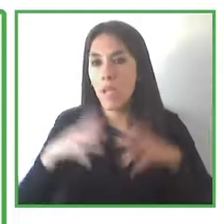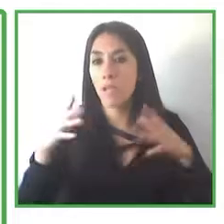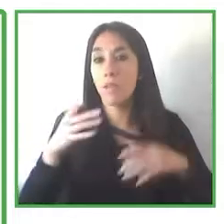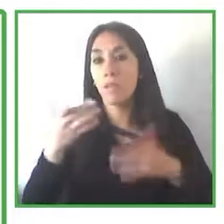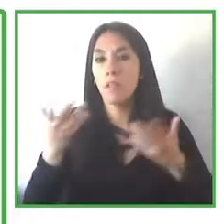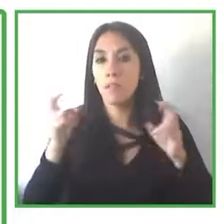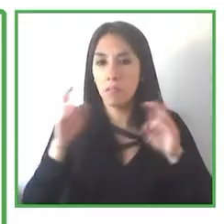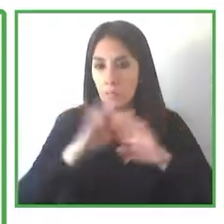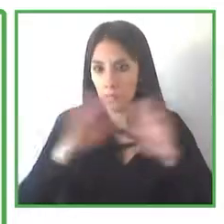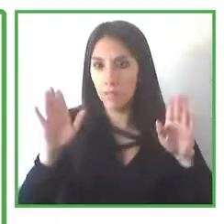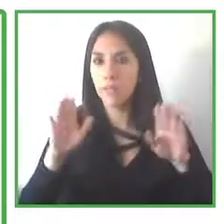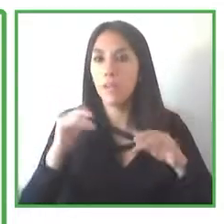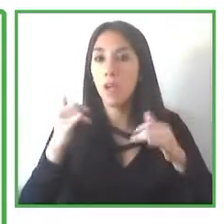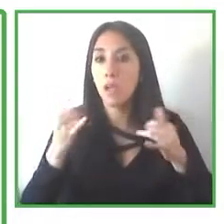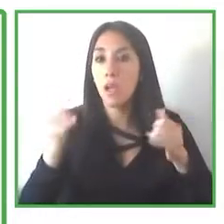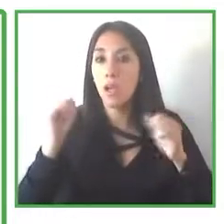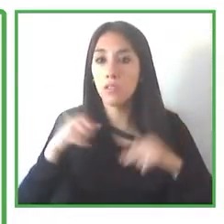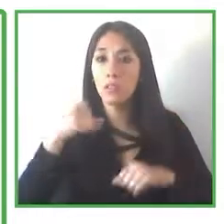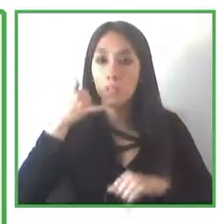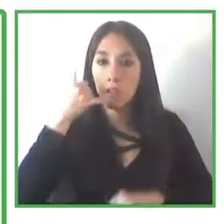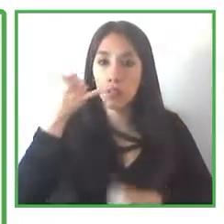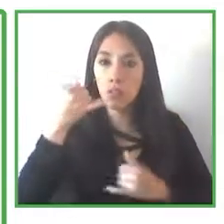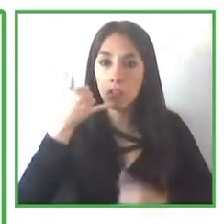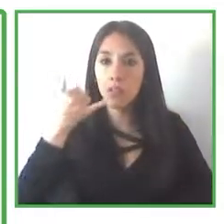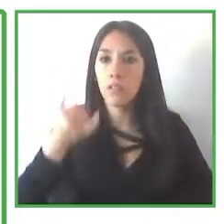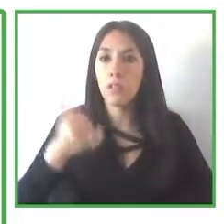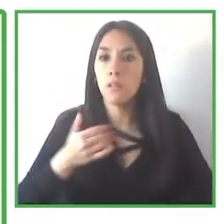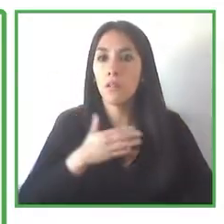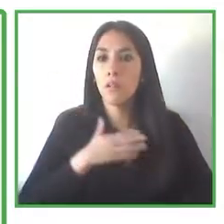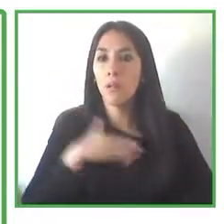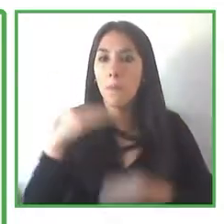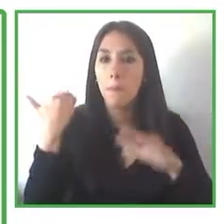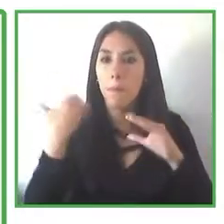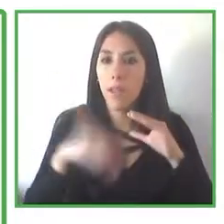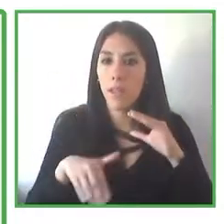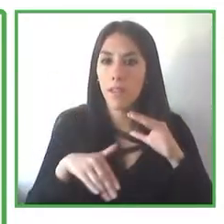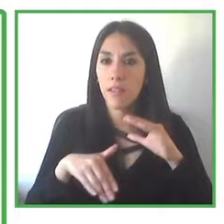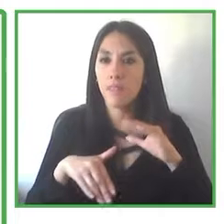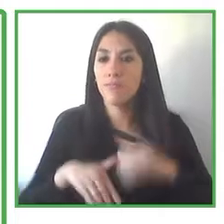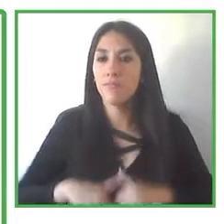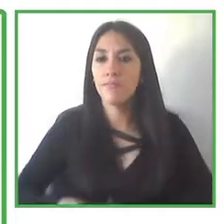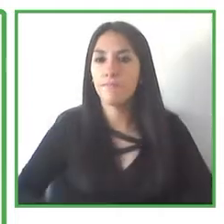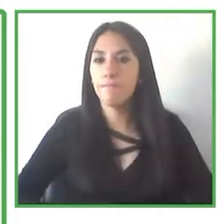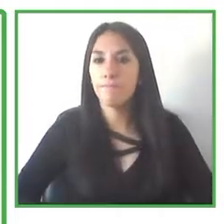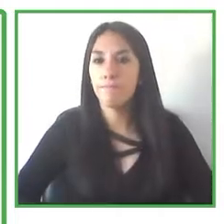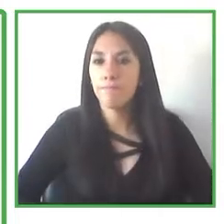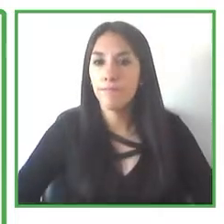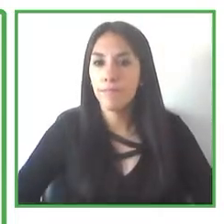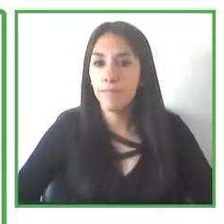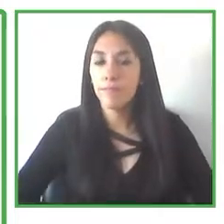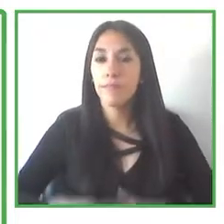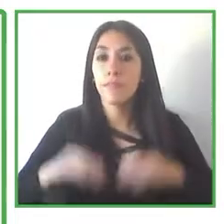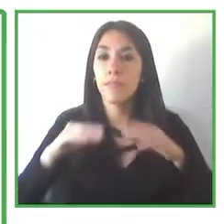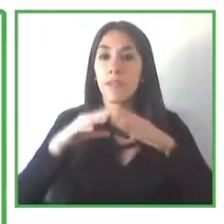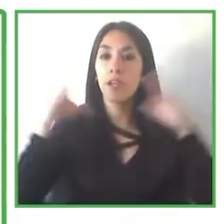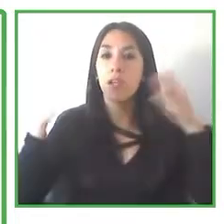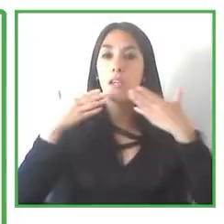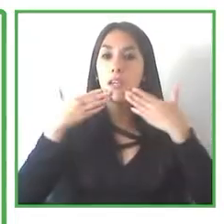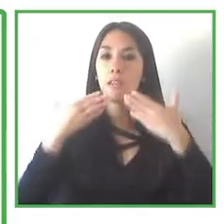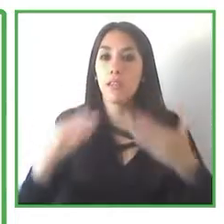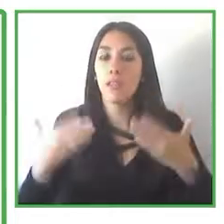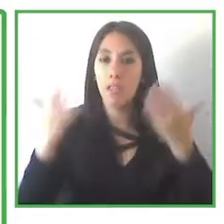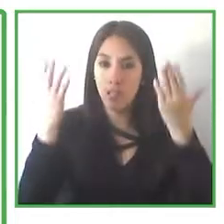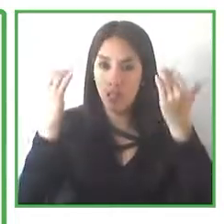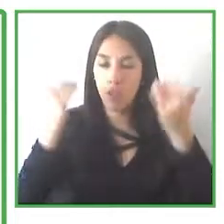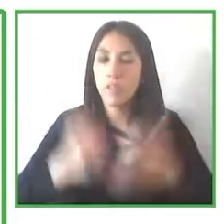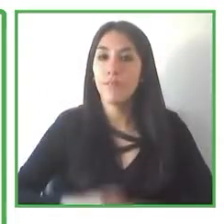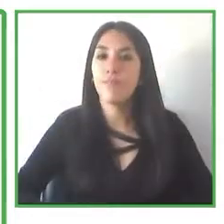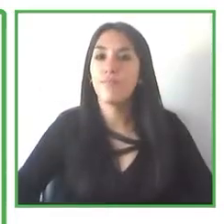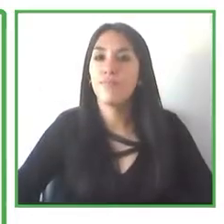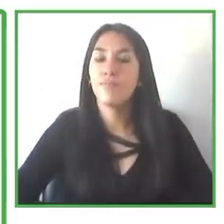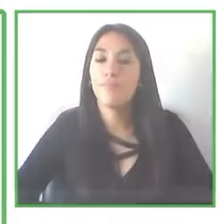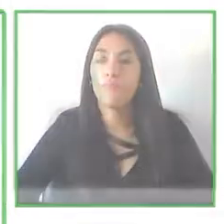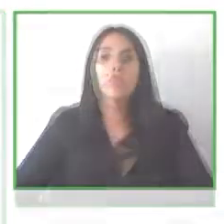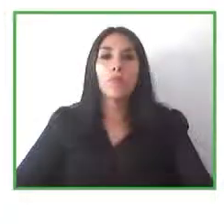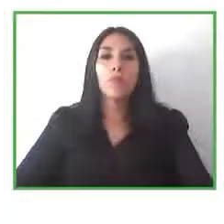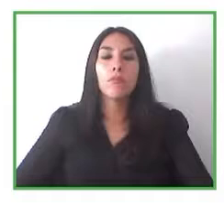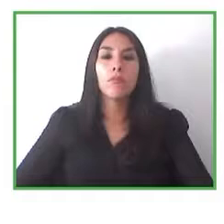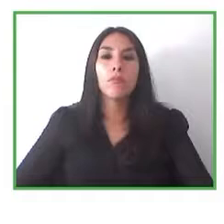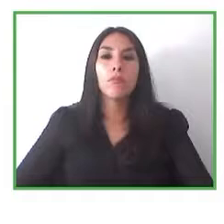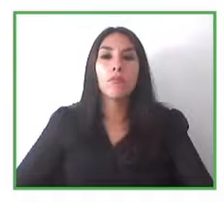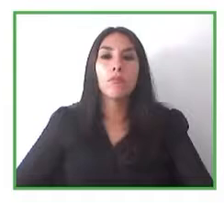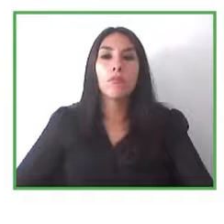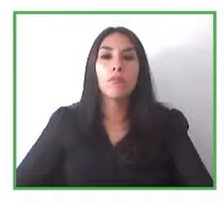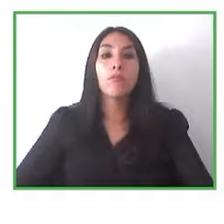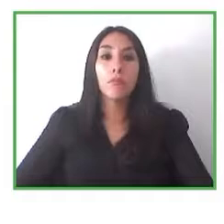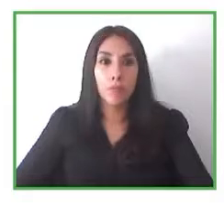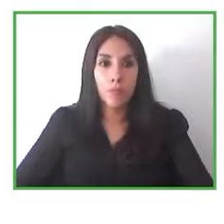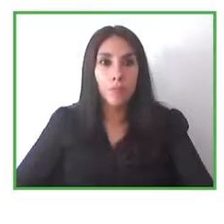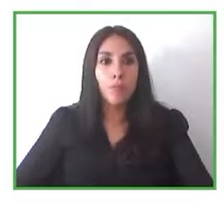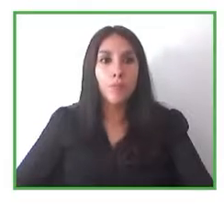Thank you!